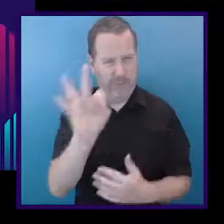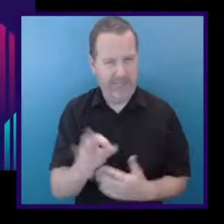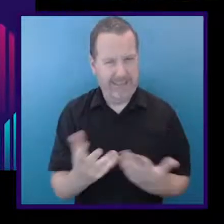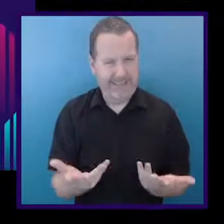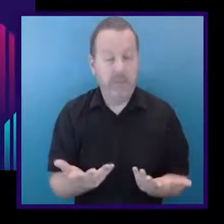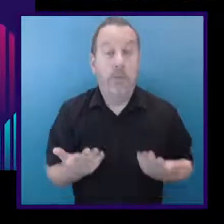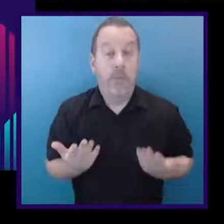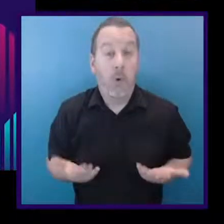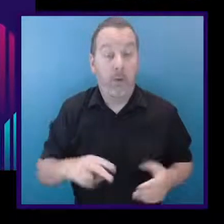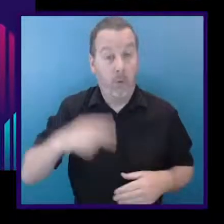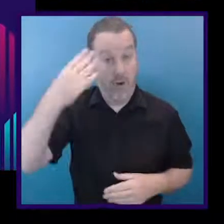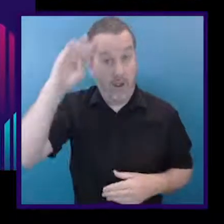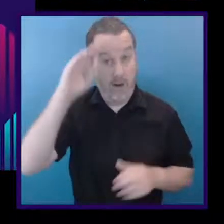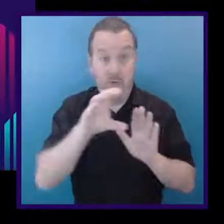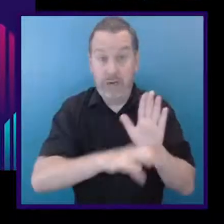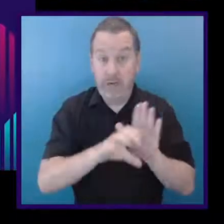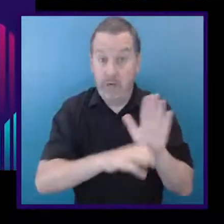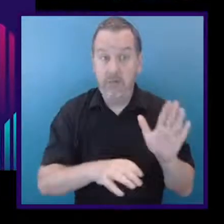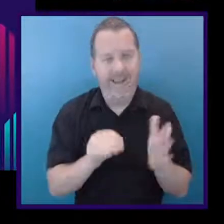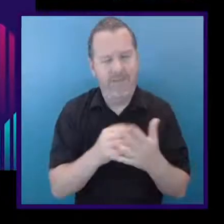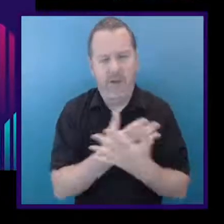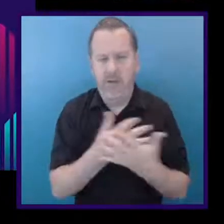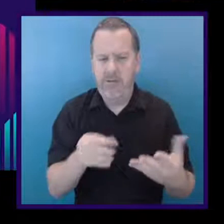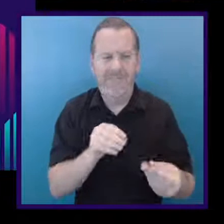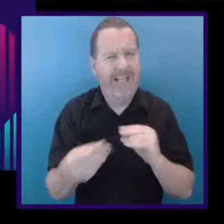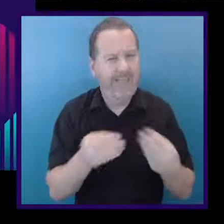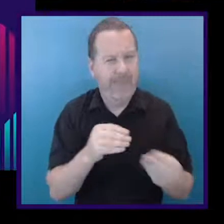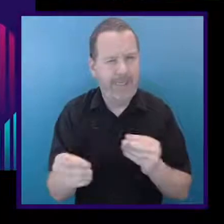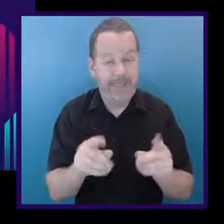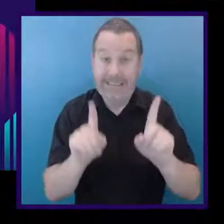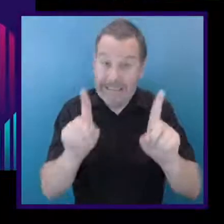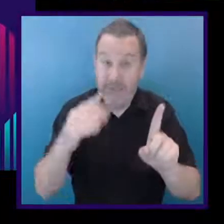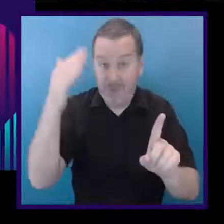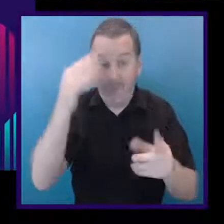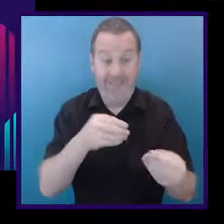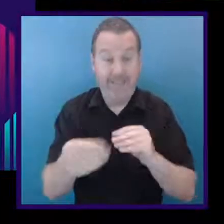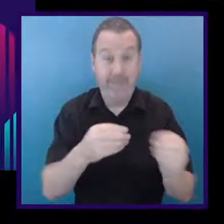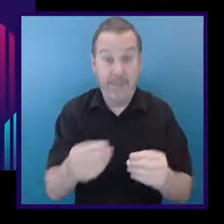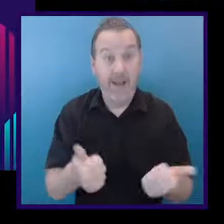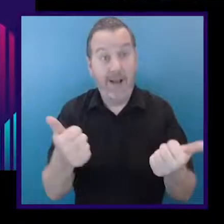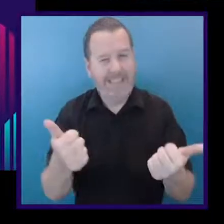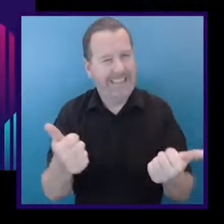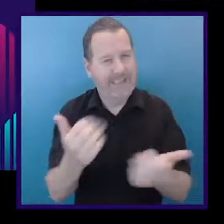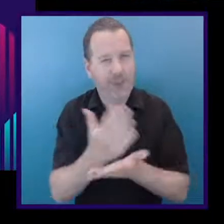there is a great deal of flexibility but as we know with this flexibility also comes a degree of risk.